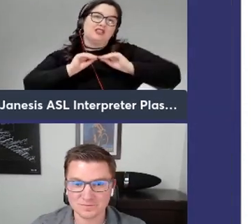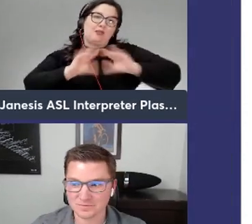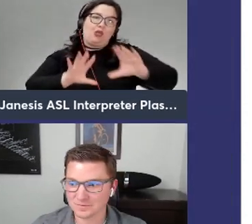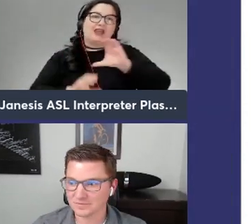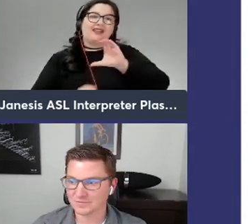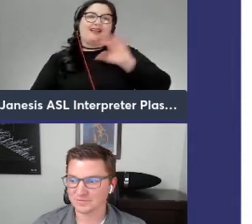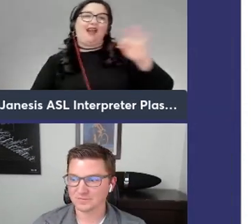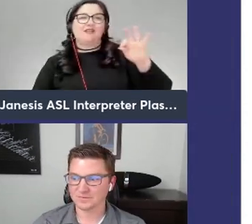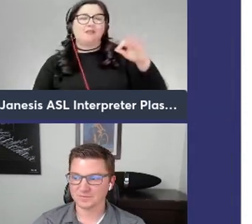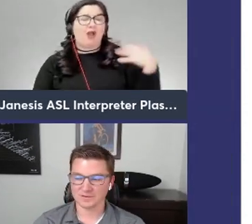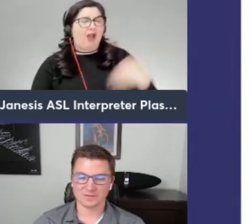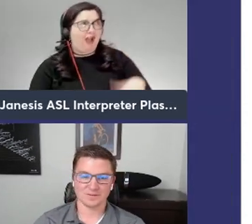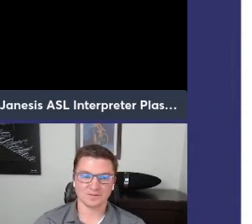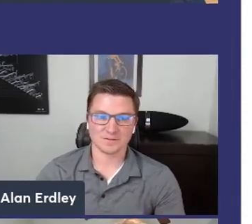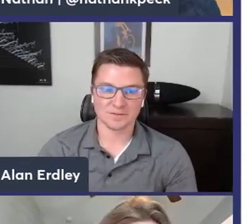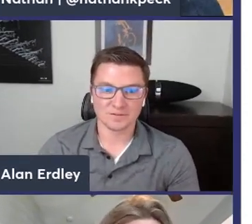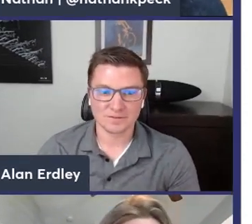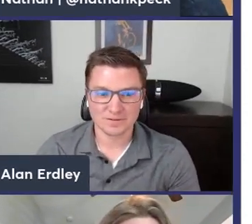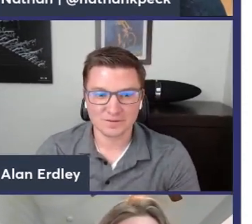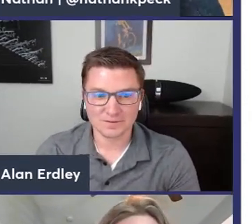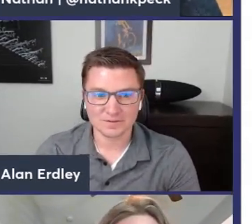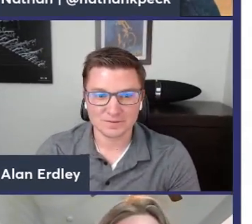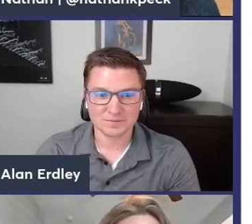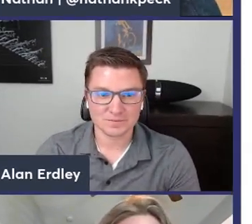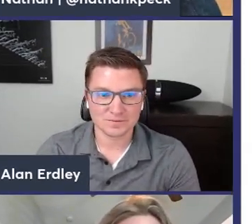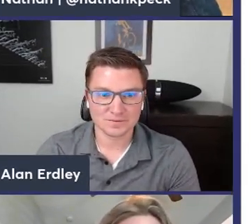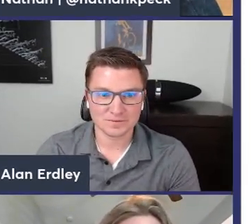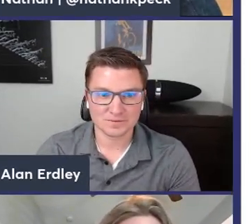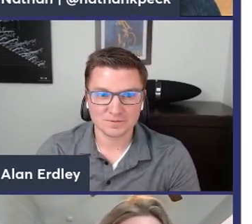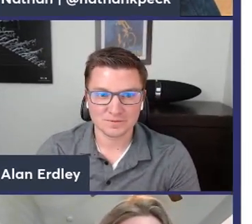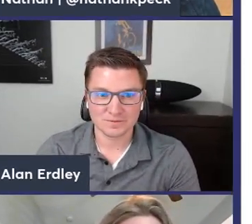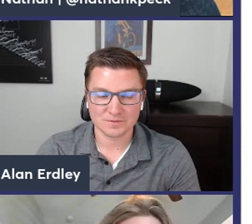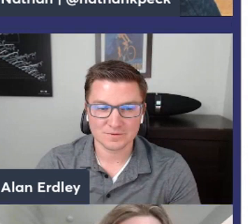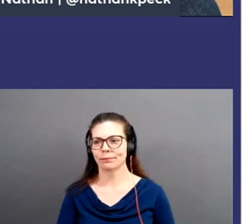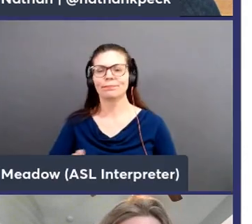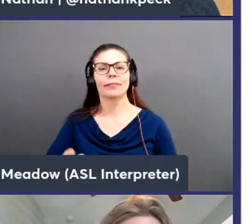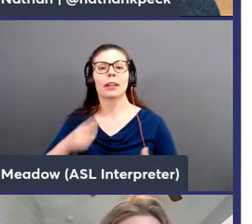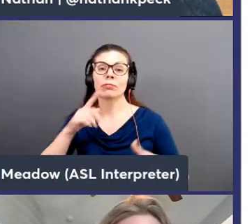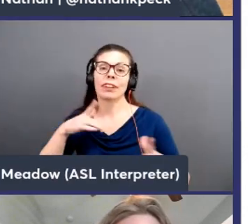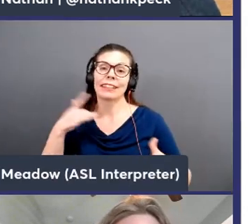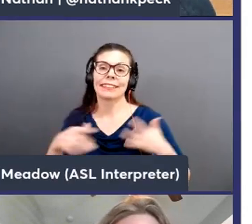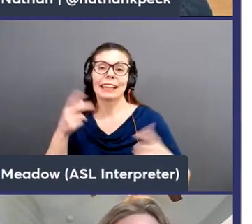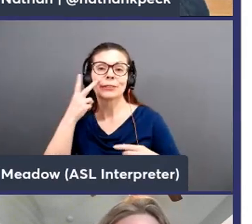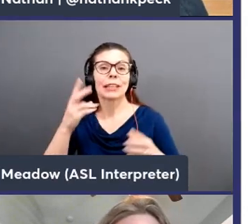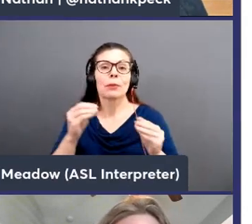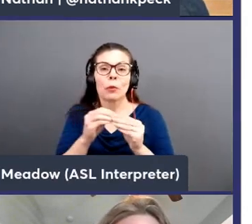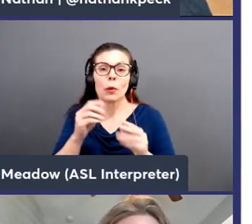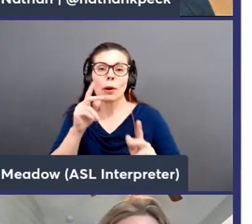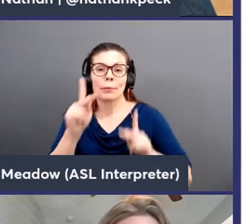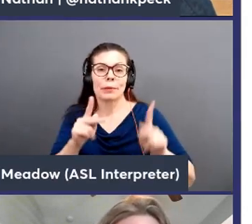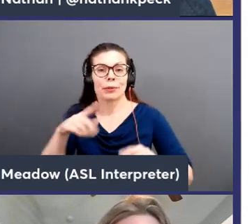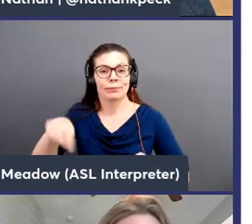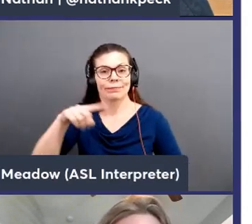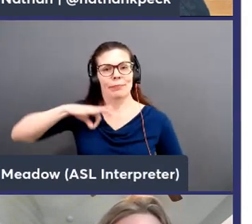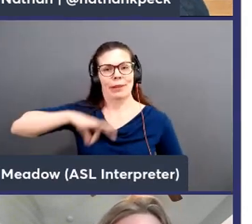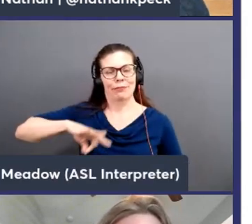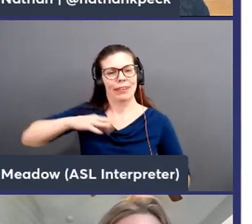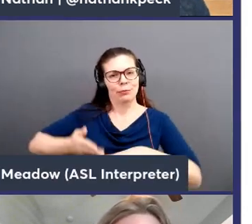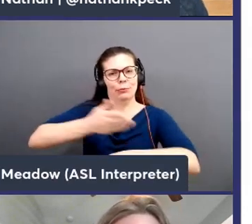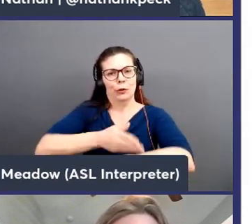That's awesome. I'm really excited to see more people able to benefit from these improvements to their application performance